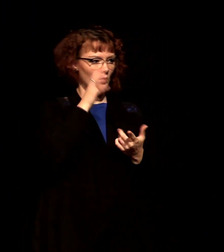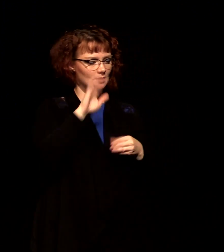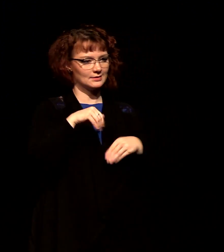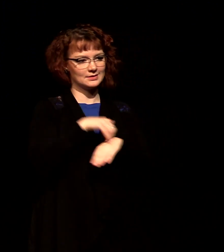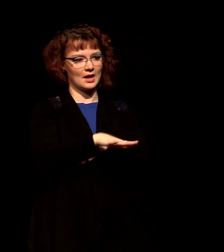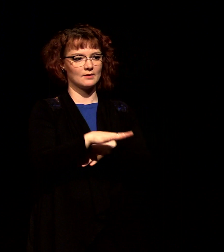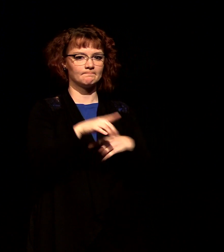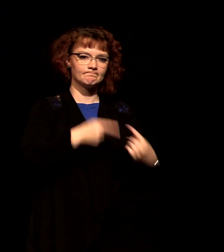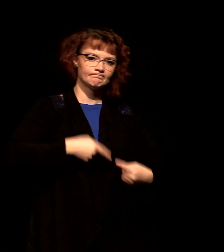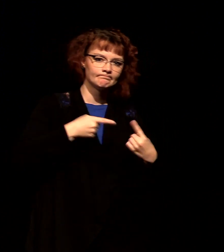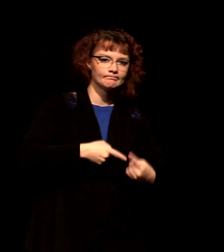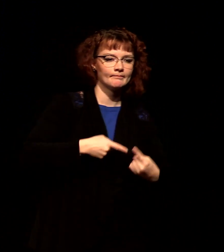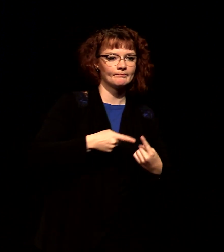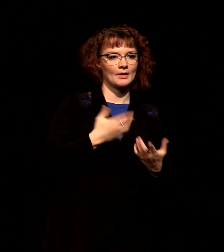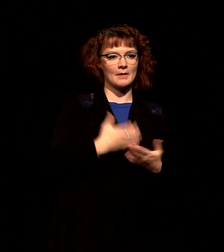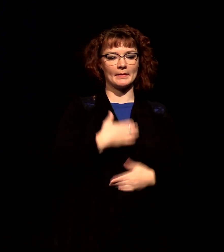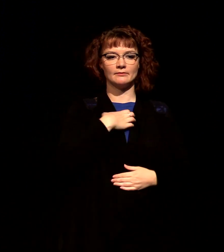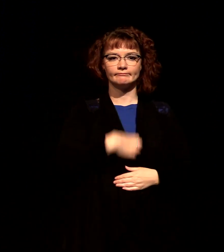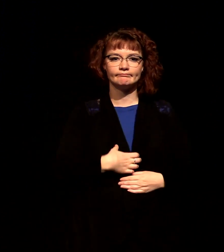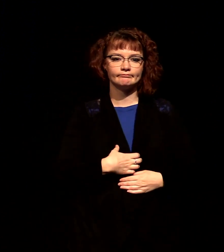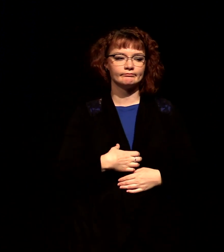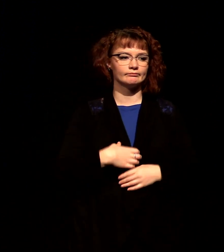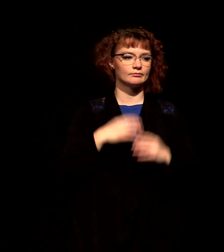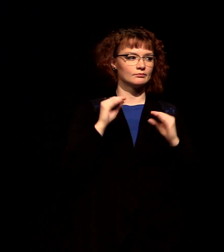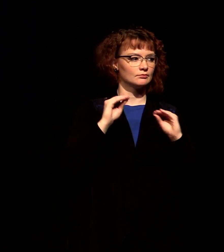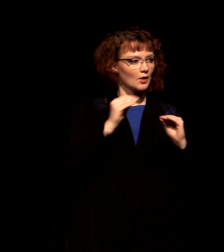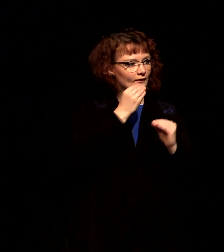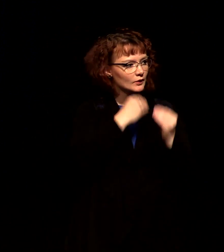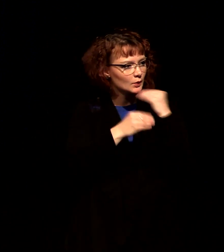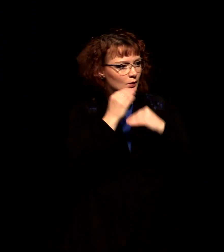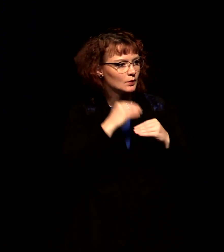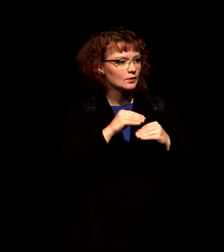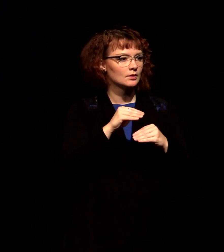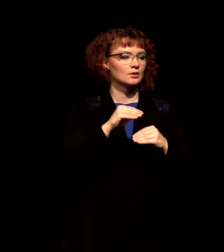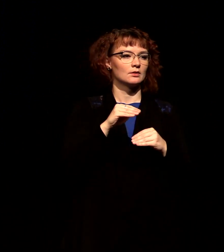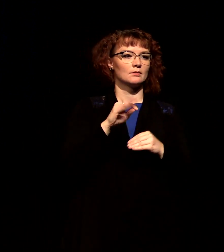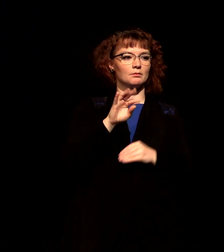come in the form of famine, locusts, plagues, diseases,